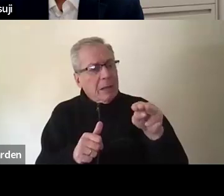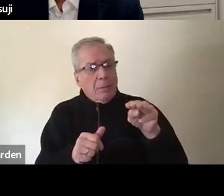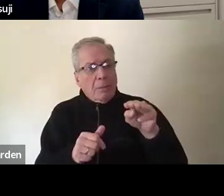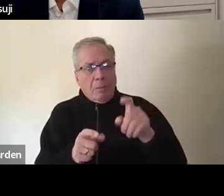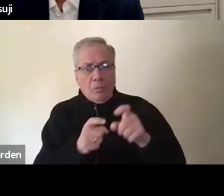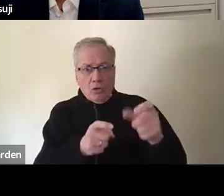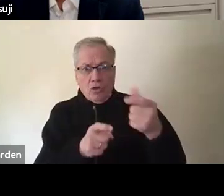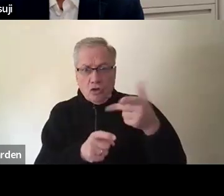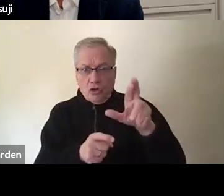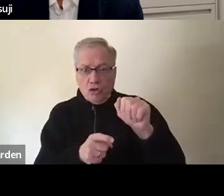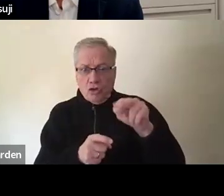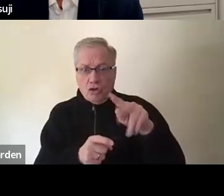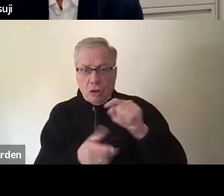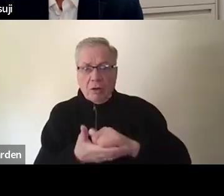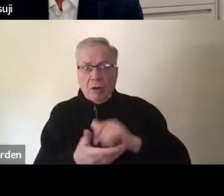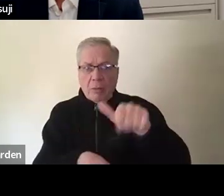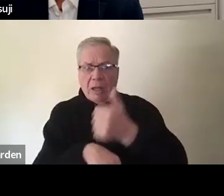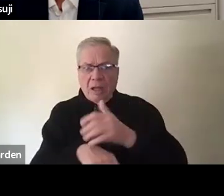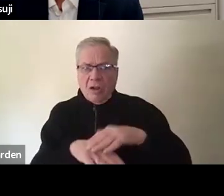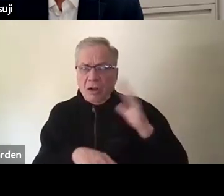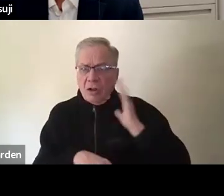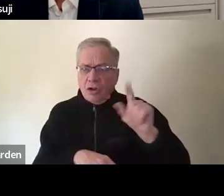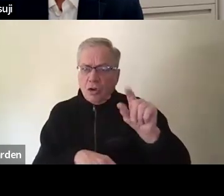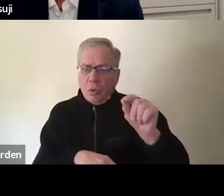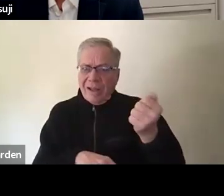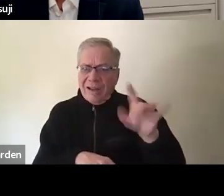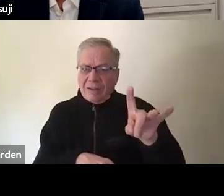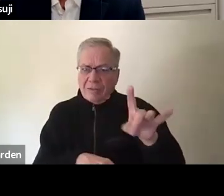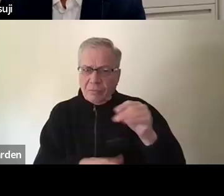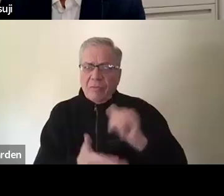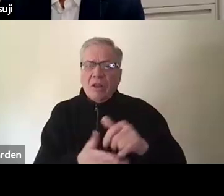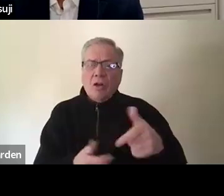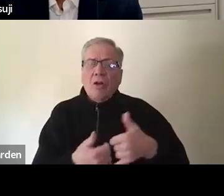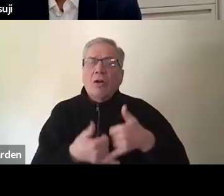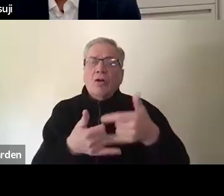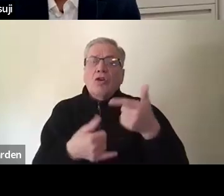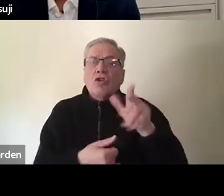[can't understand] candidates from 2018. And that first grant was focusing on the first two